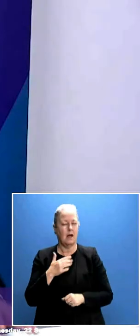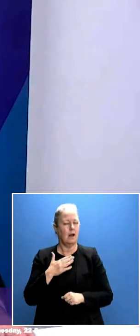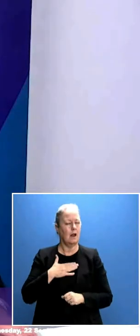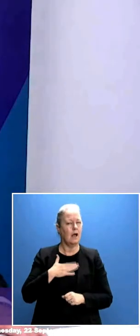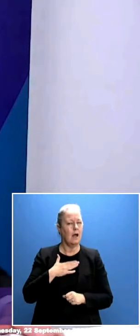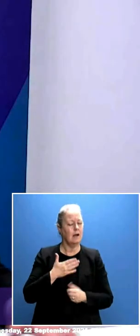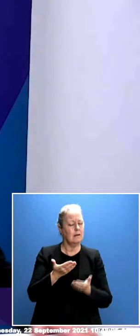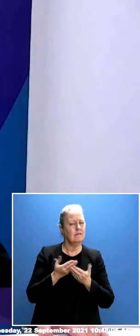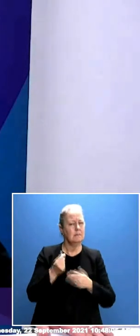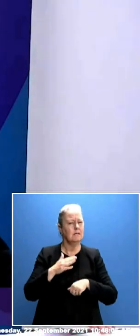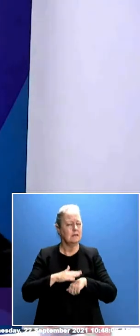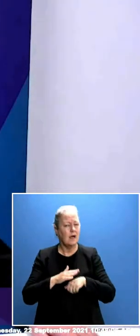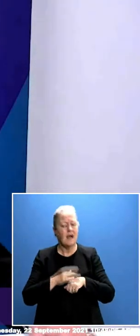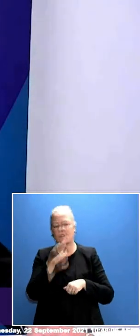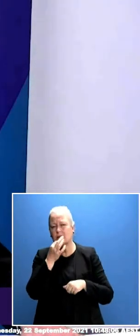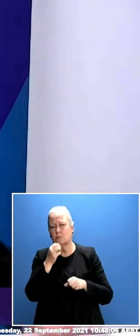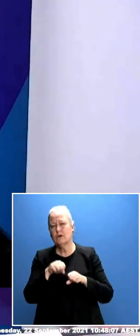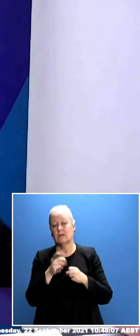to have a break until 11:15.